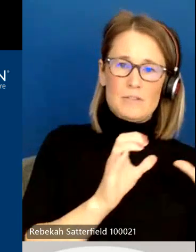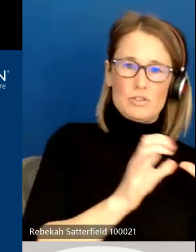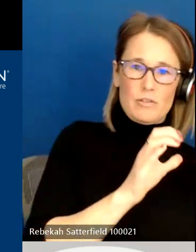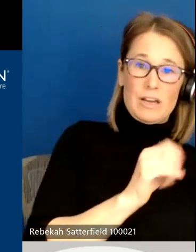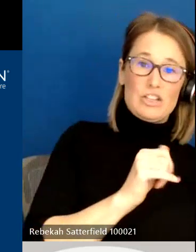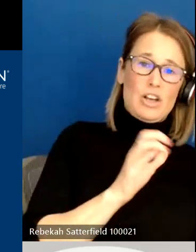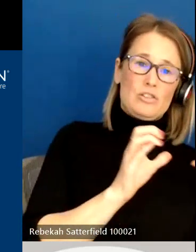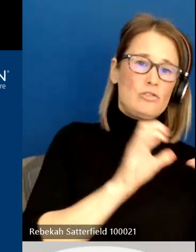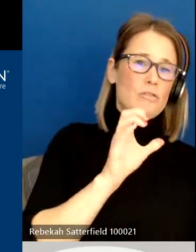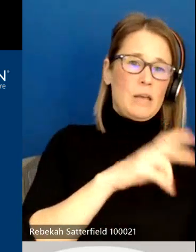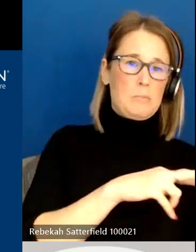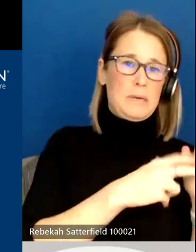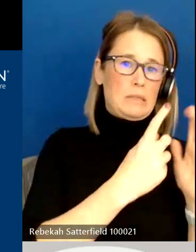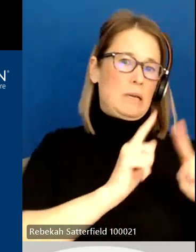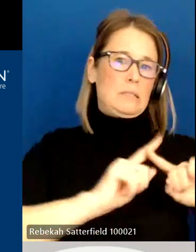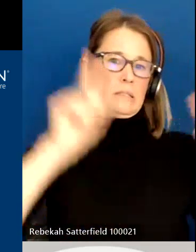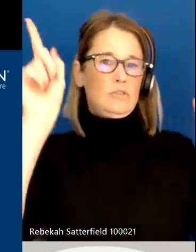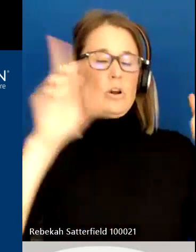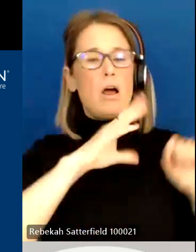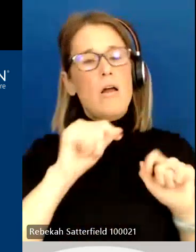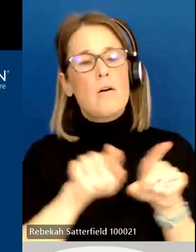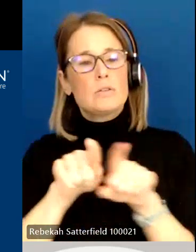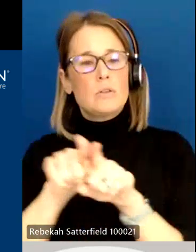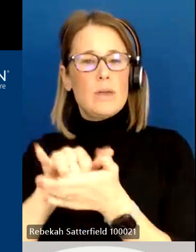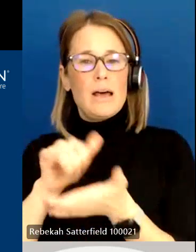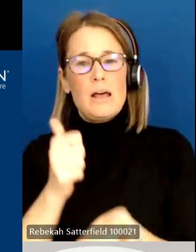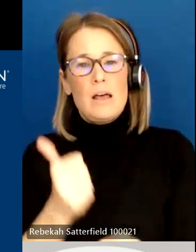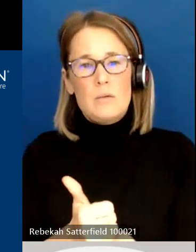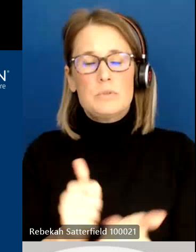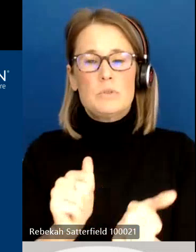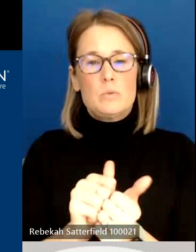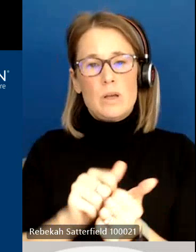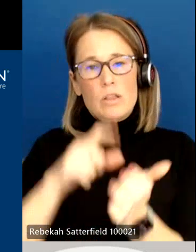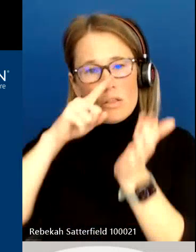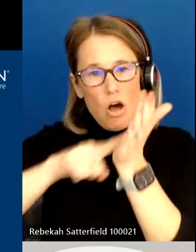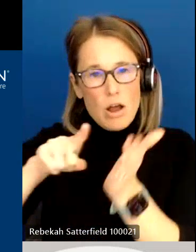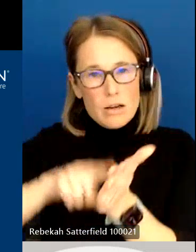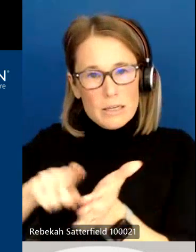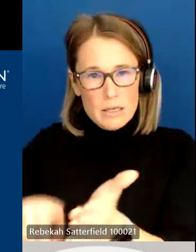different uh it also helps with auditing by allowing you to easily track whether the staff